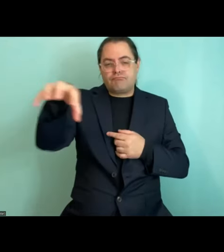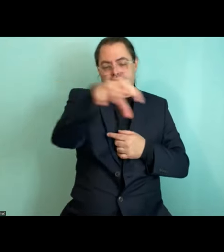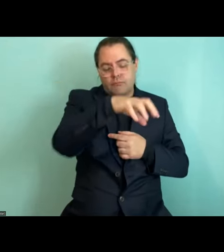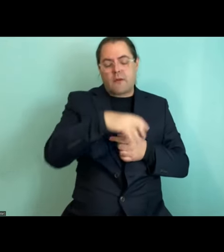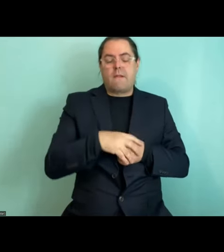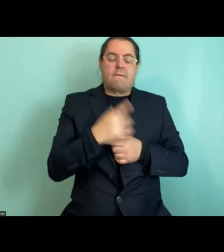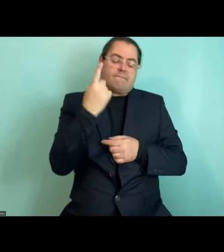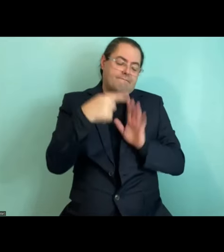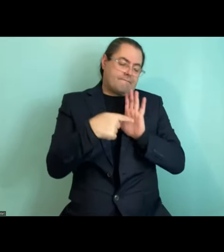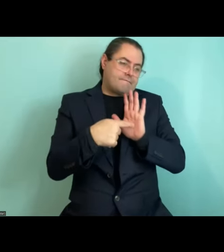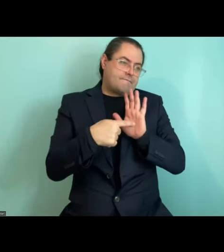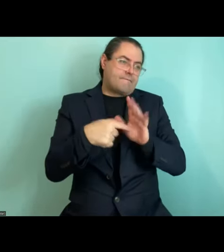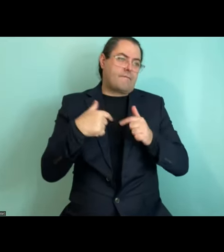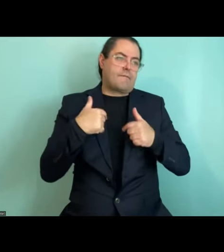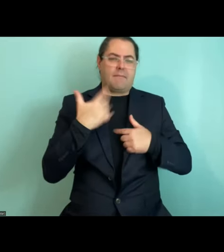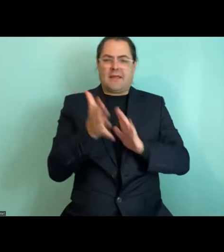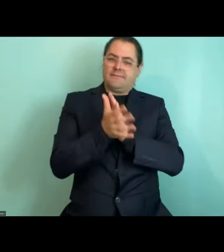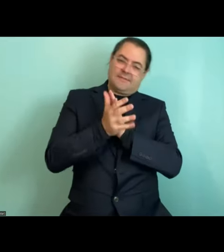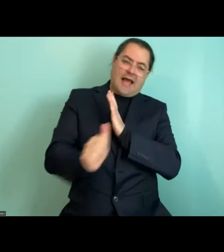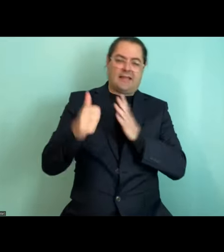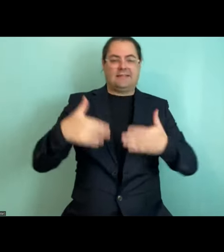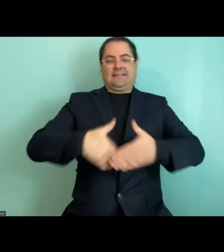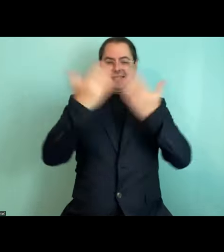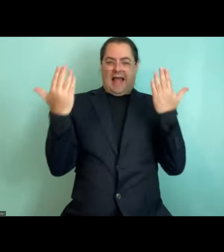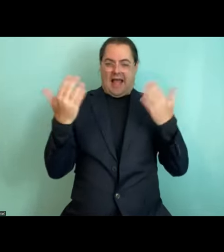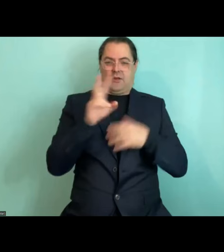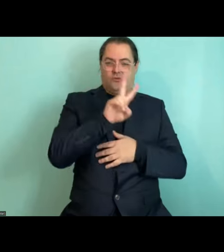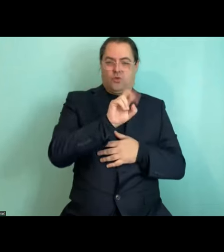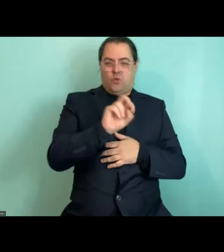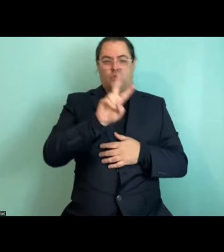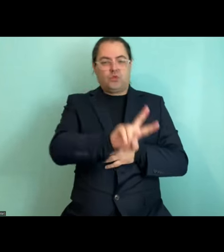it up after the community. 10:06:27 Okay, the manager, Miss Eagle. Eagle